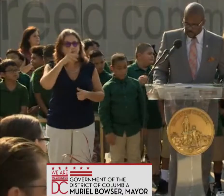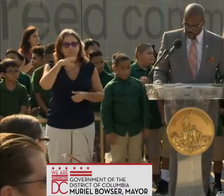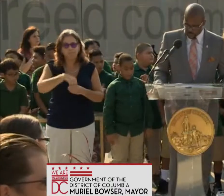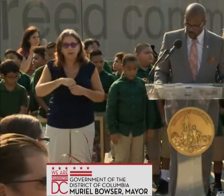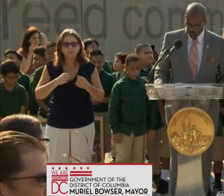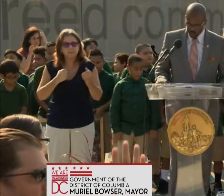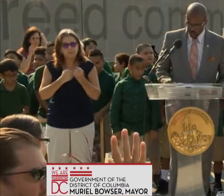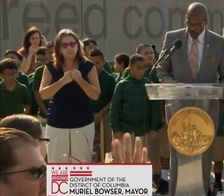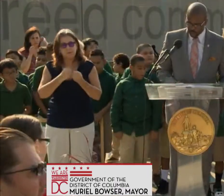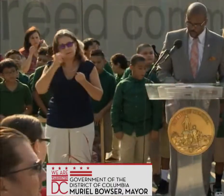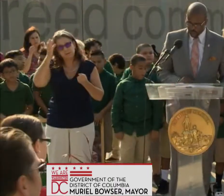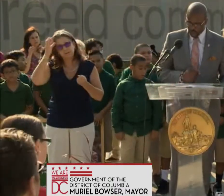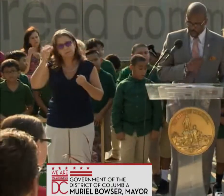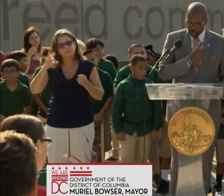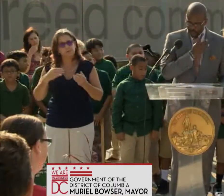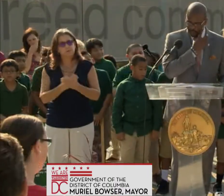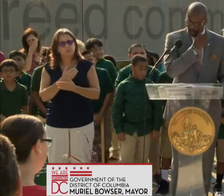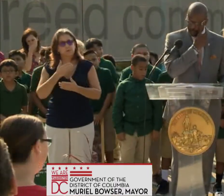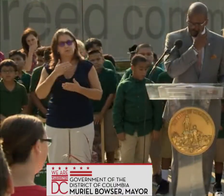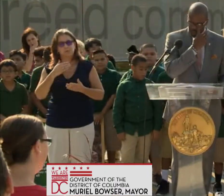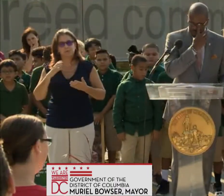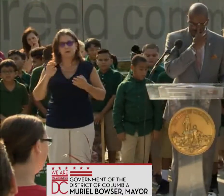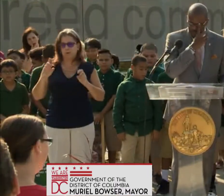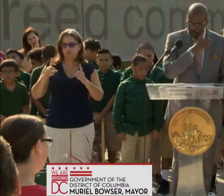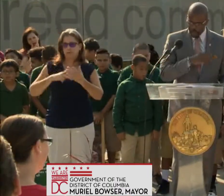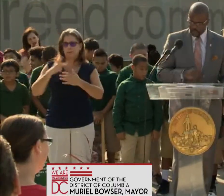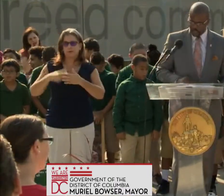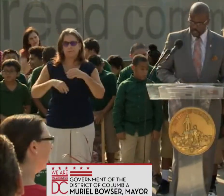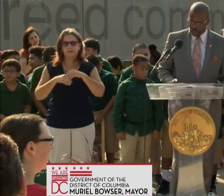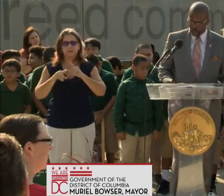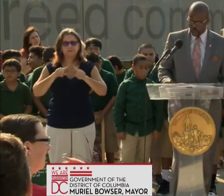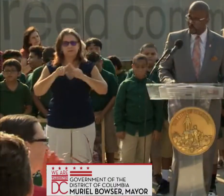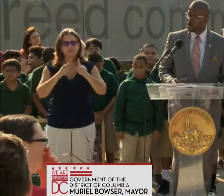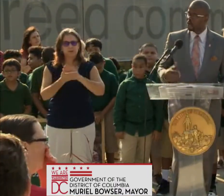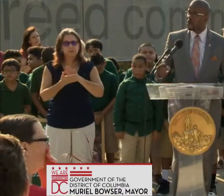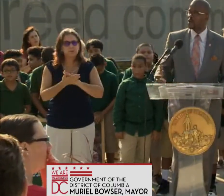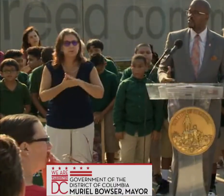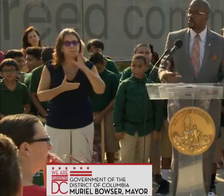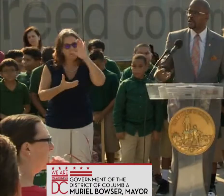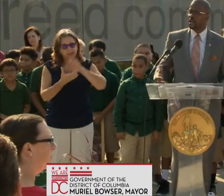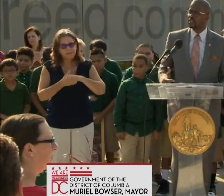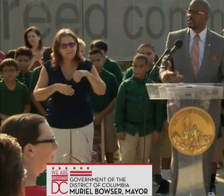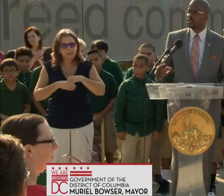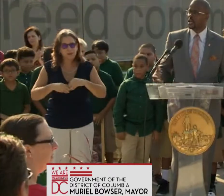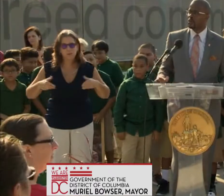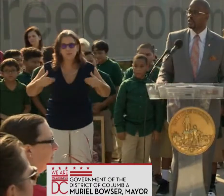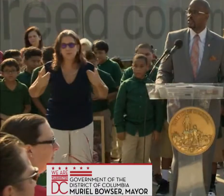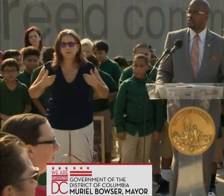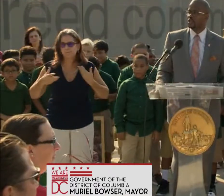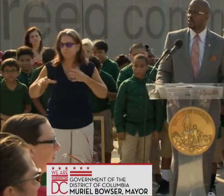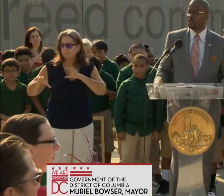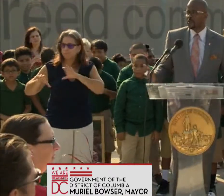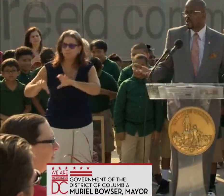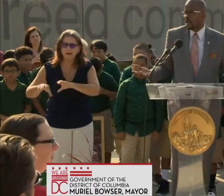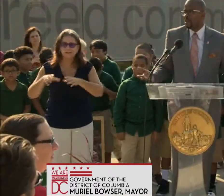thank you for believing in our young people so it's going to be a successful year and our focus will be on excellence in equity this year it'll be I mean